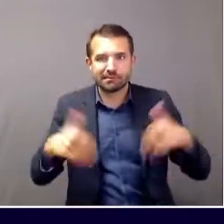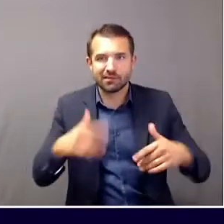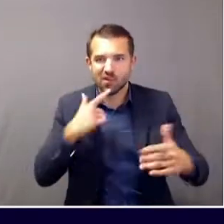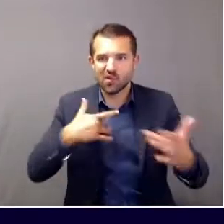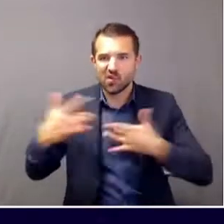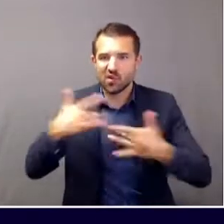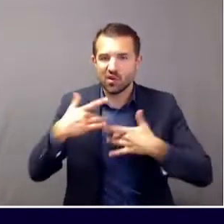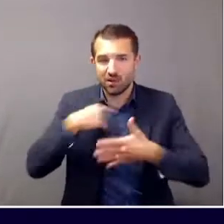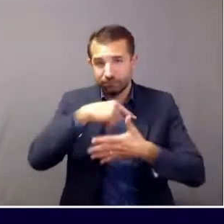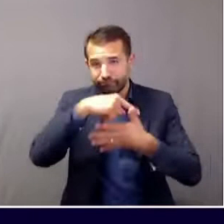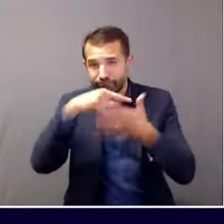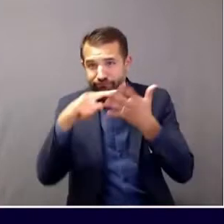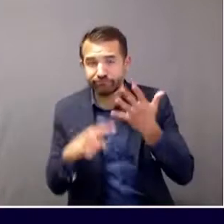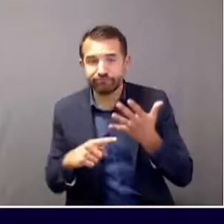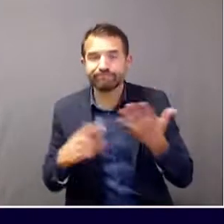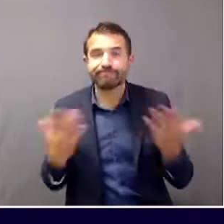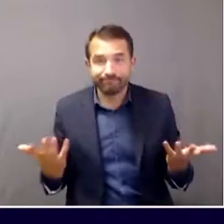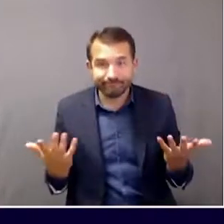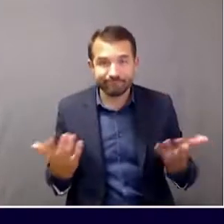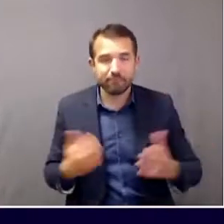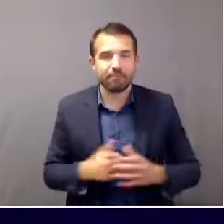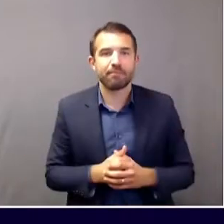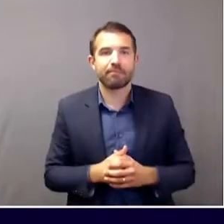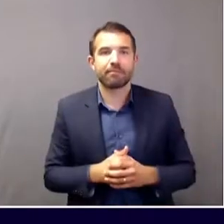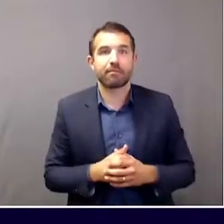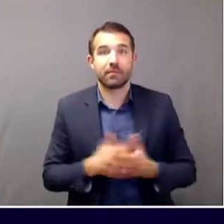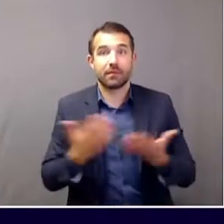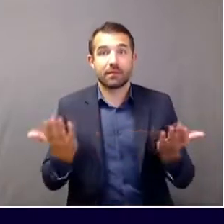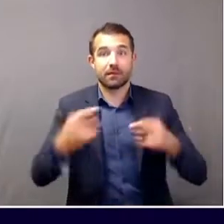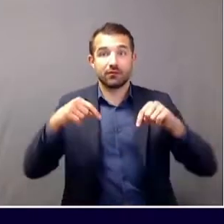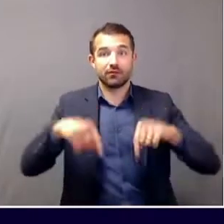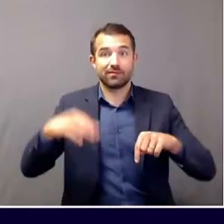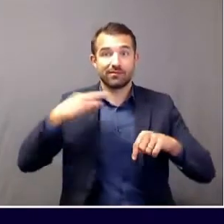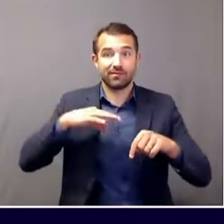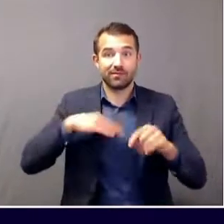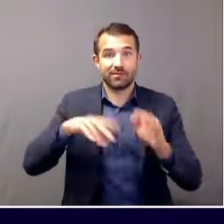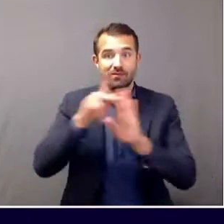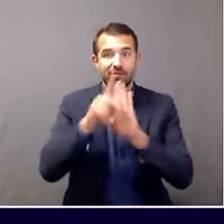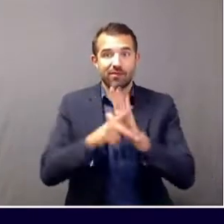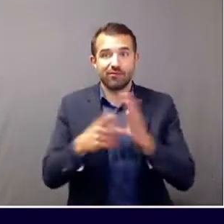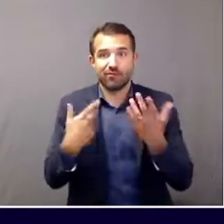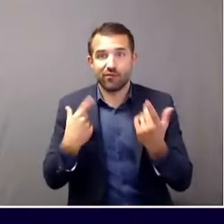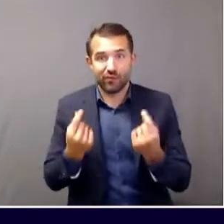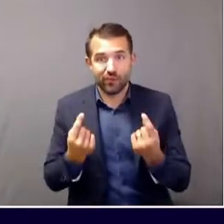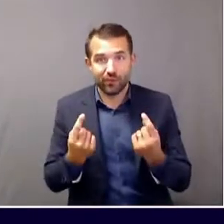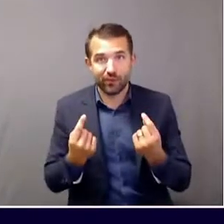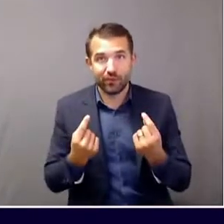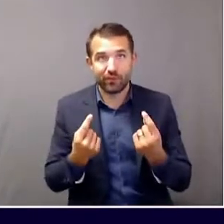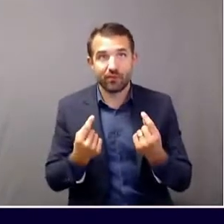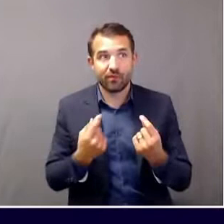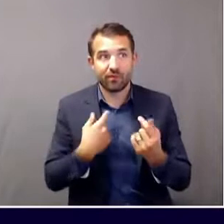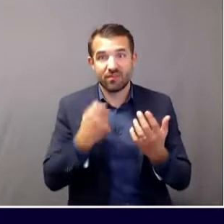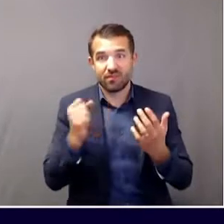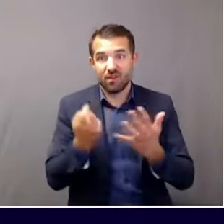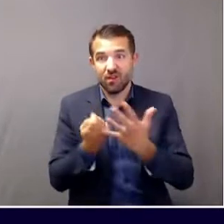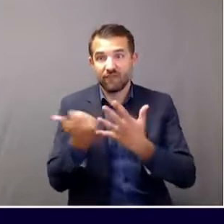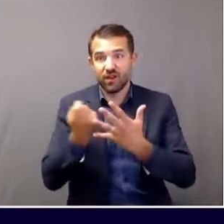that we're discussing options that you ate out our